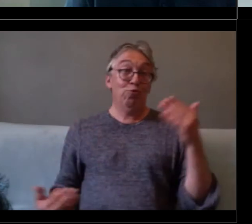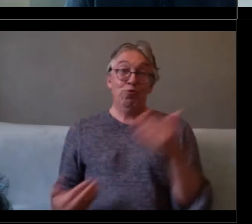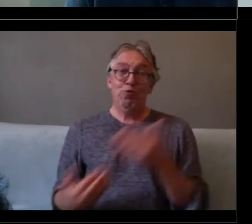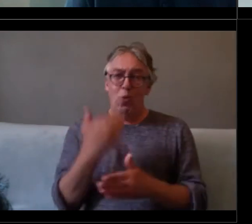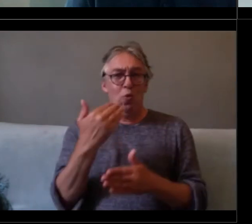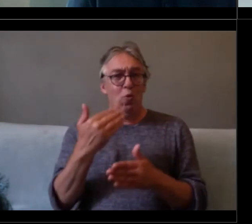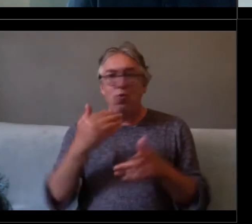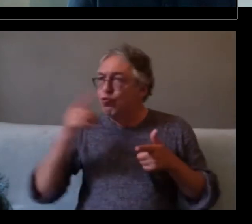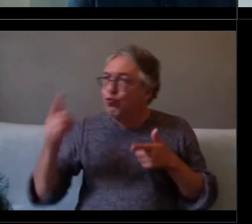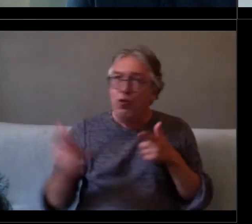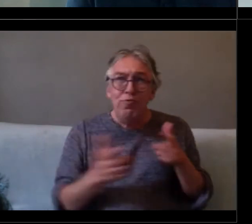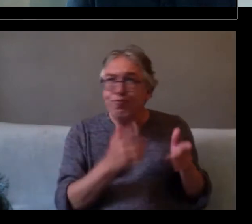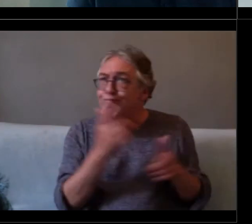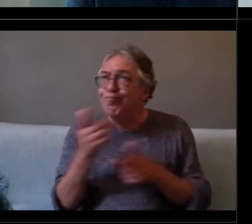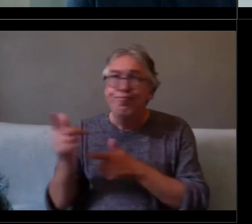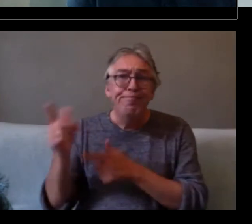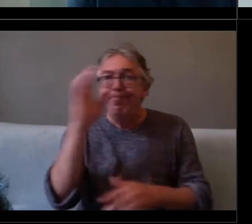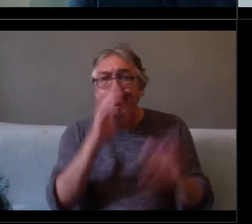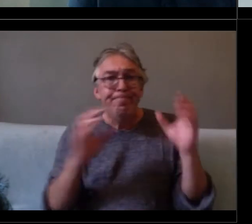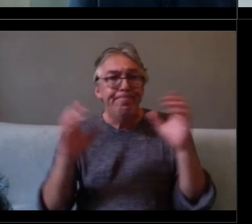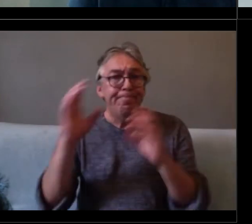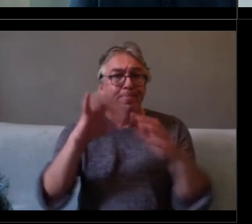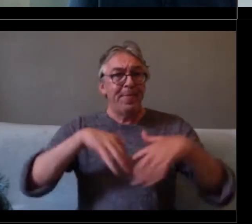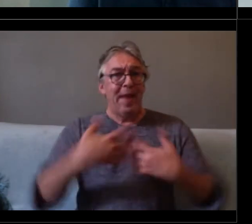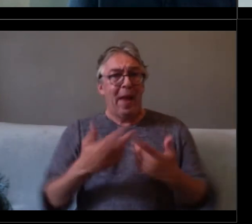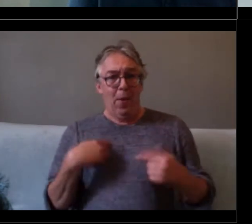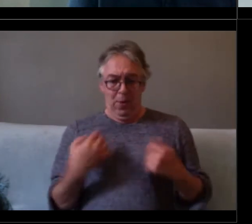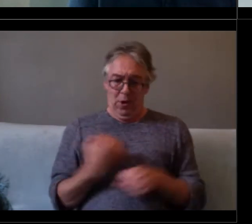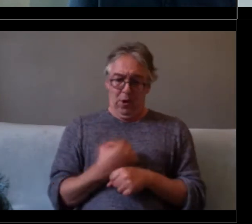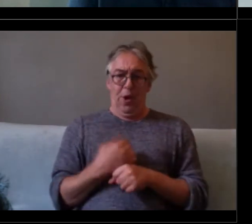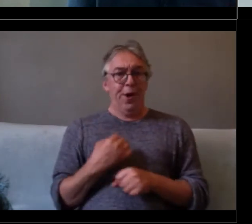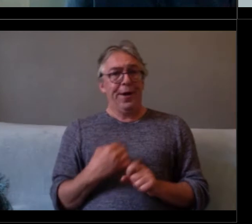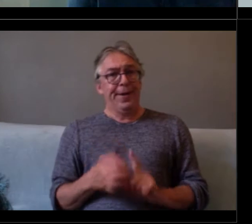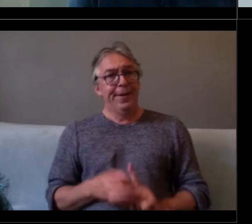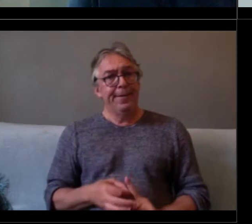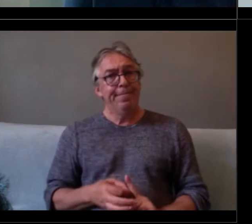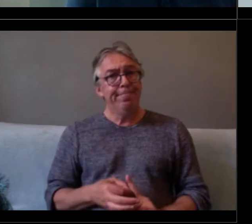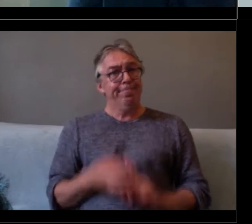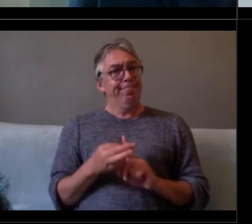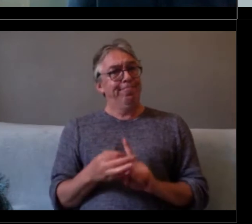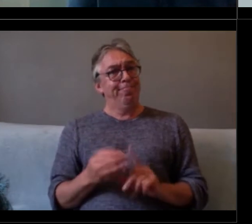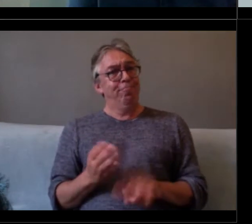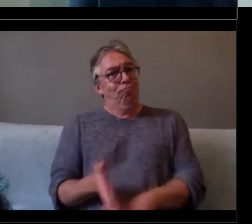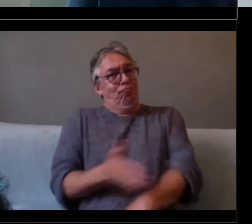how we can improve and in being more inclusive in the work.